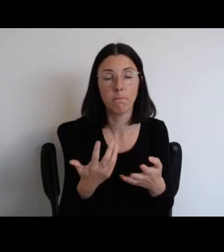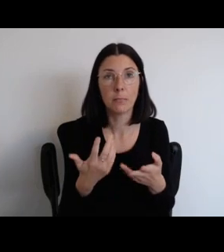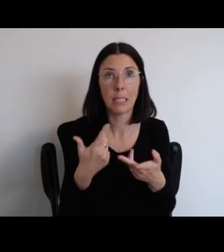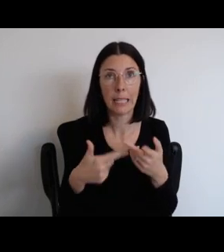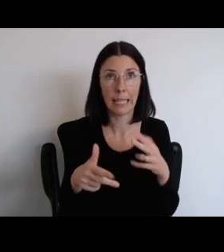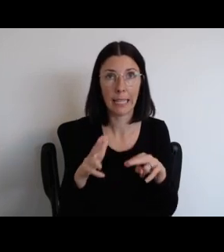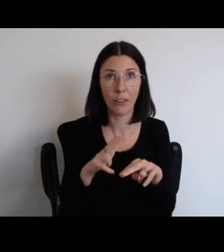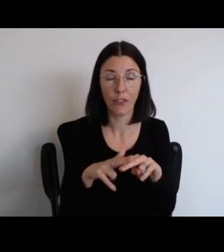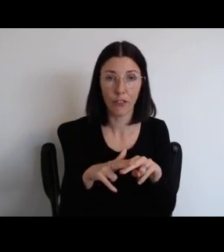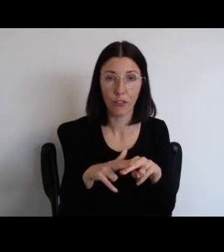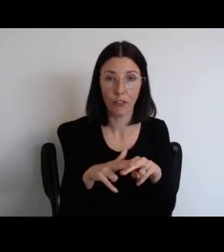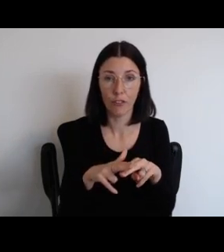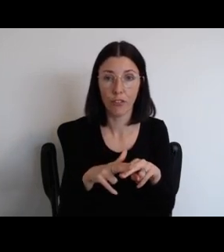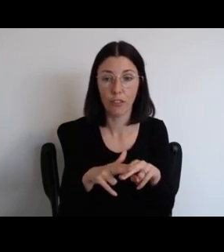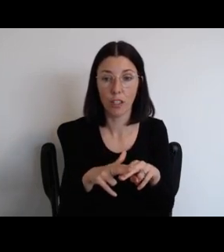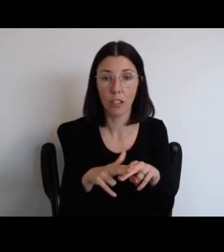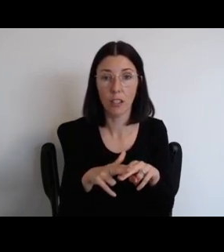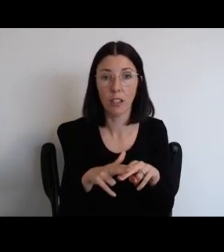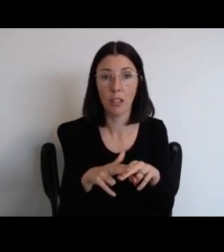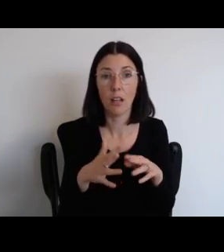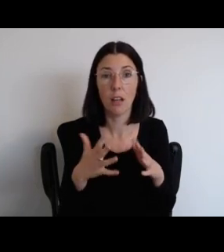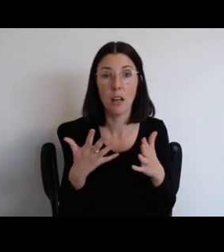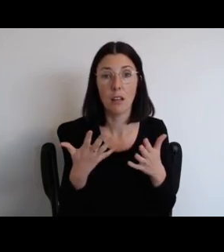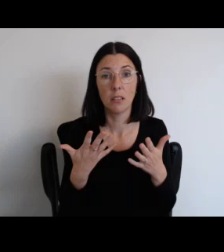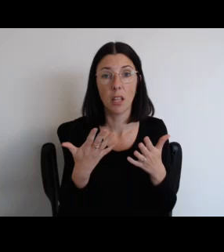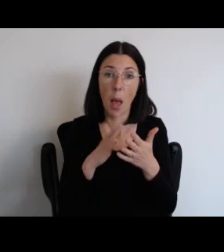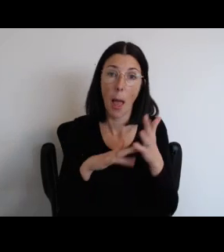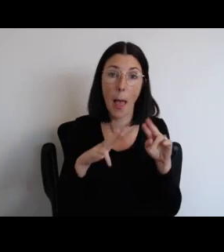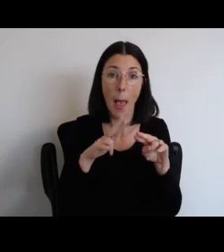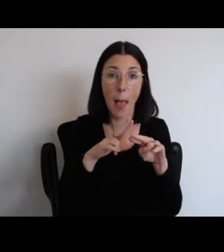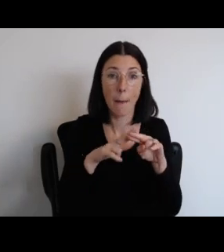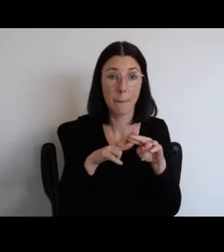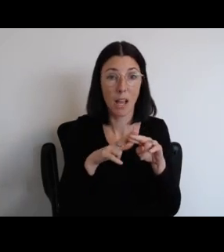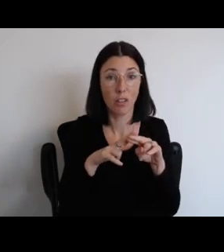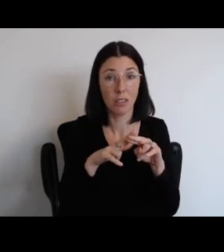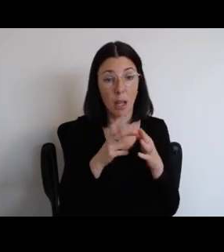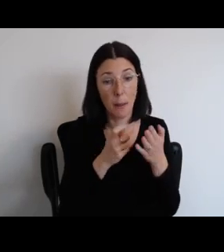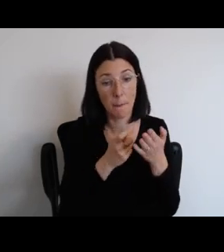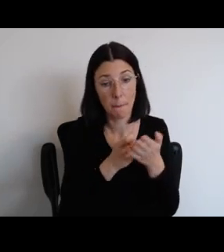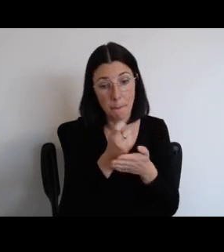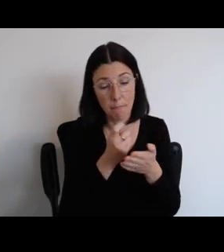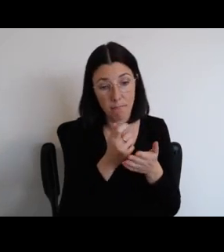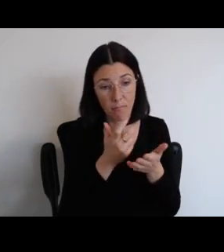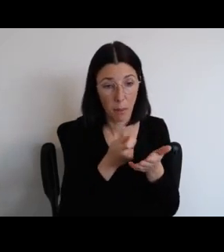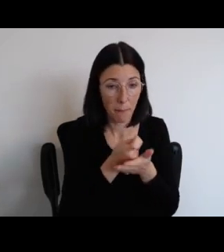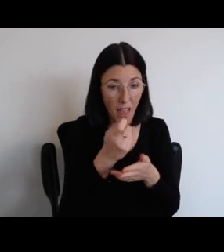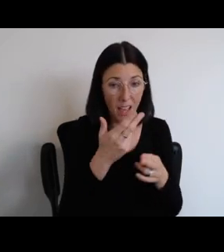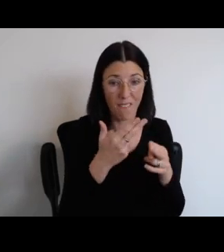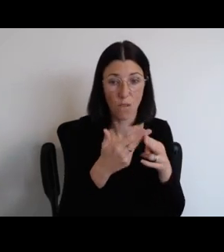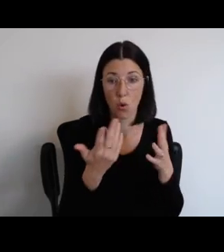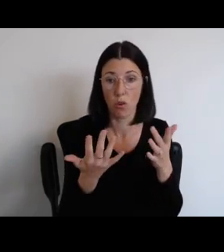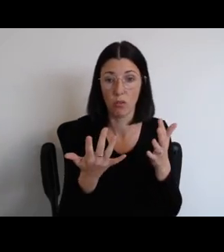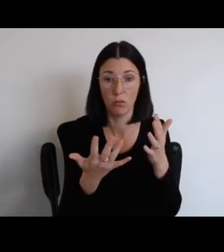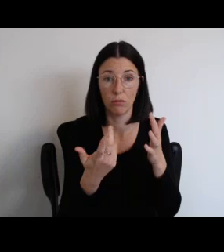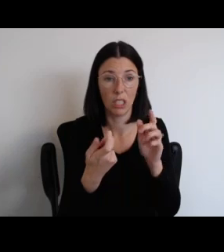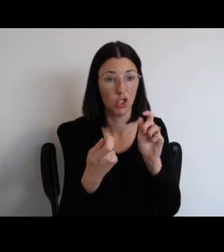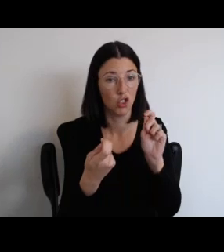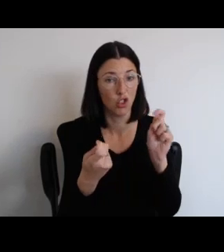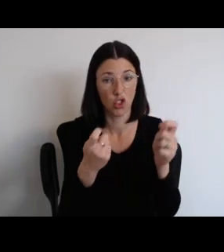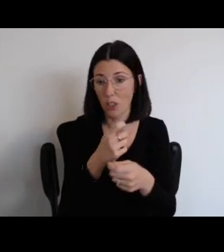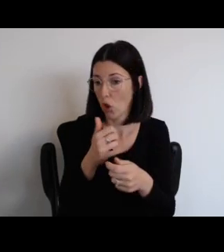to be paying for a contact centre change over or if there was some flights that were um you know